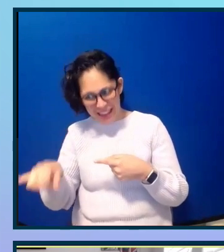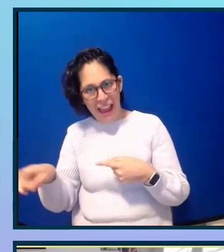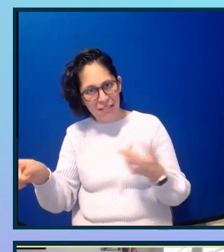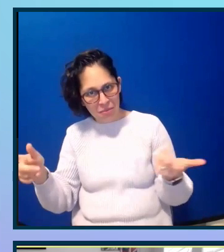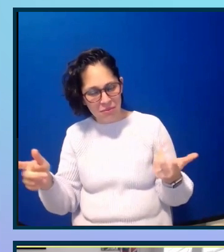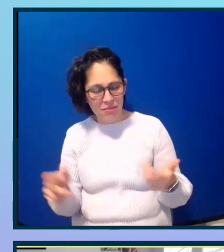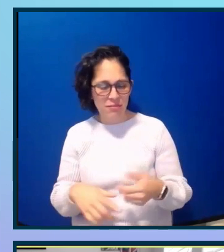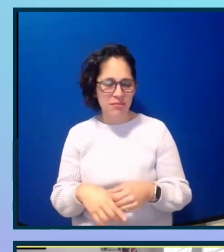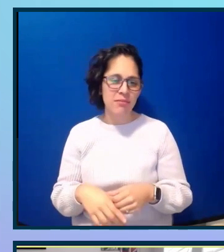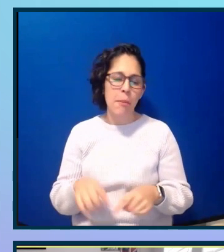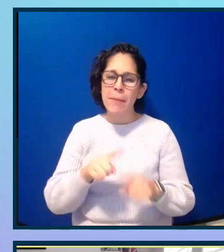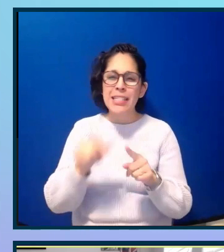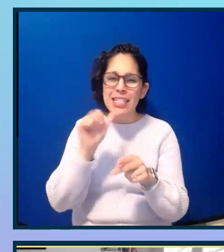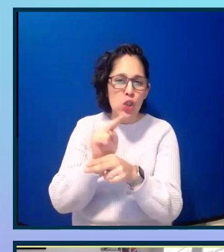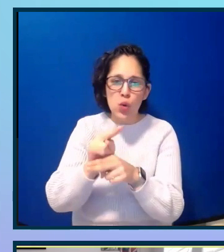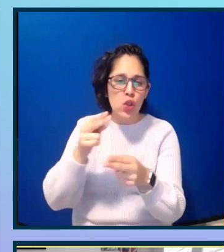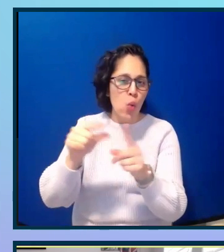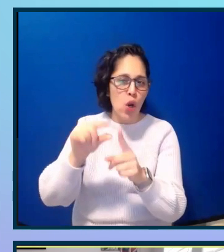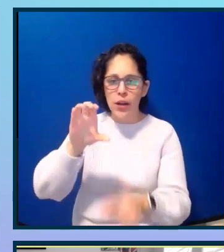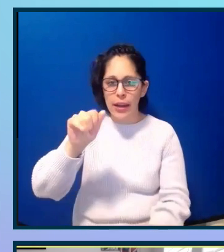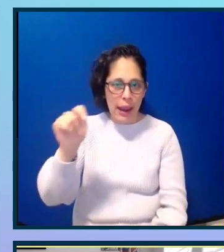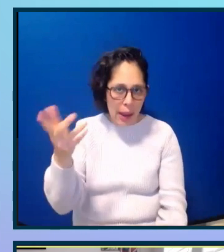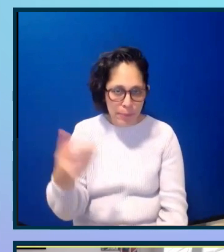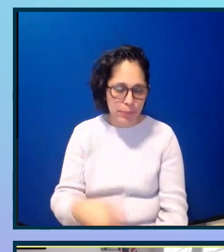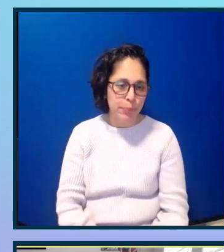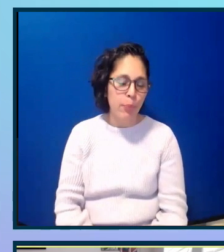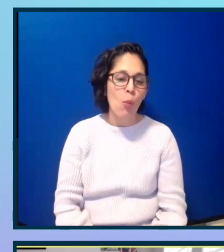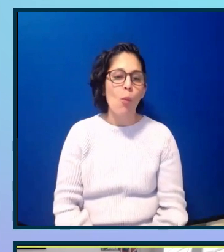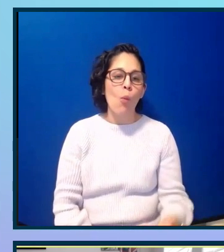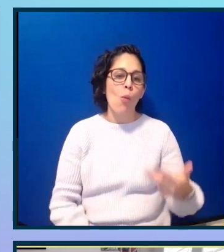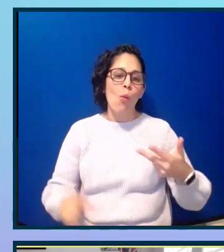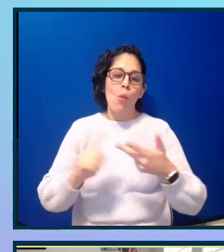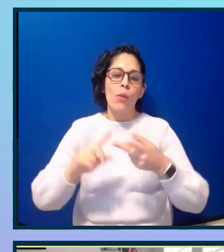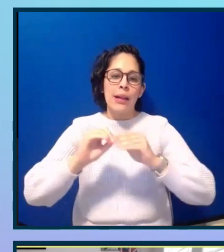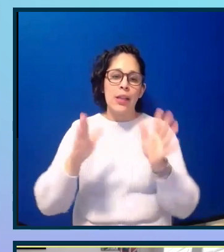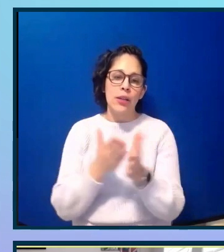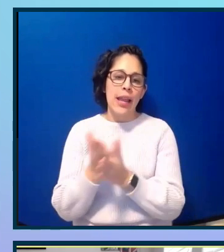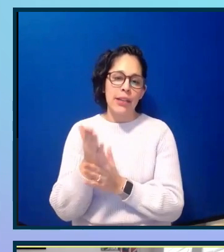And then finally, clear navigation. Really think about the structure and navigation of your content,